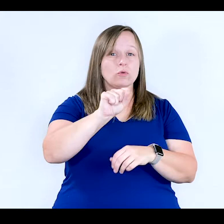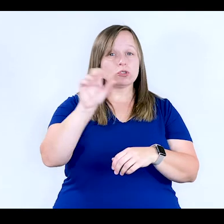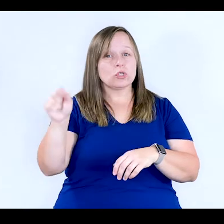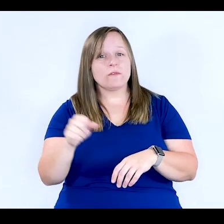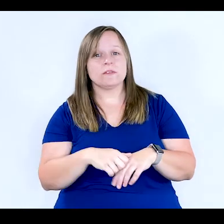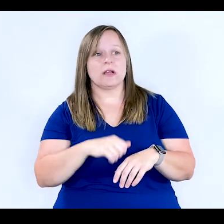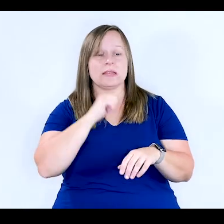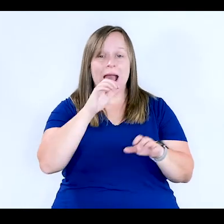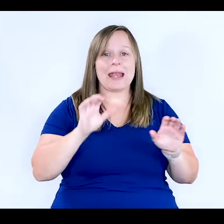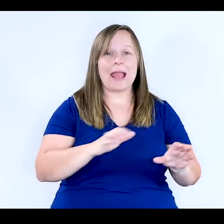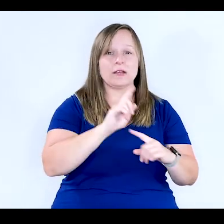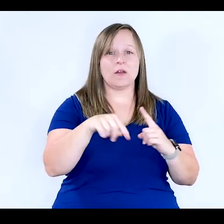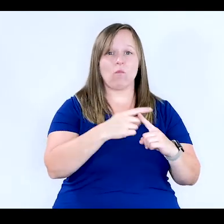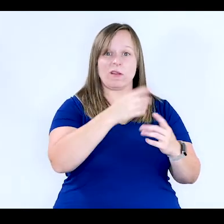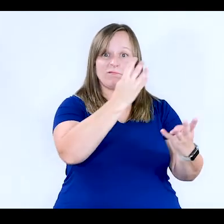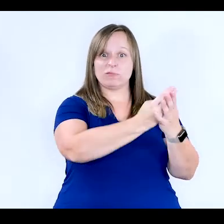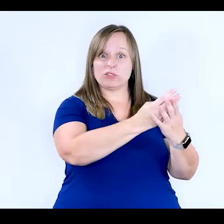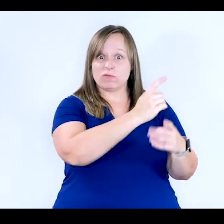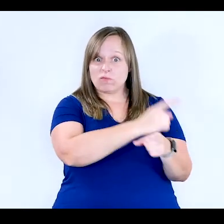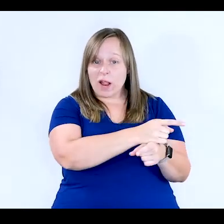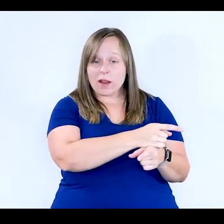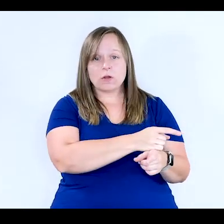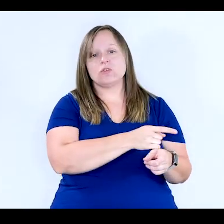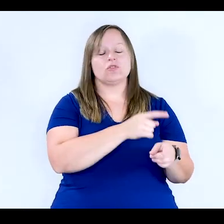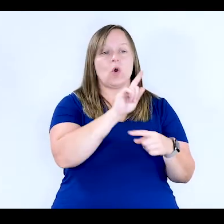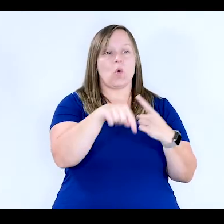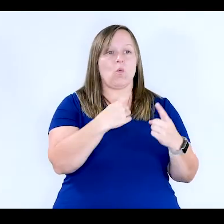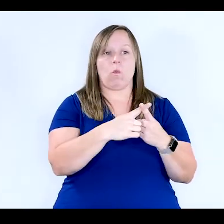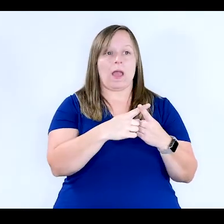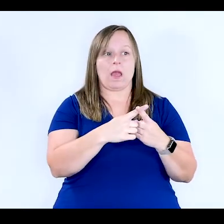Medicaid are inactive when someone's incarcerated and individuals can't